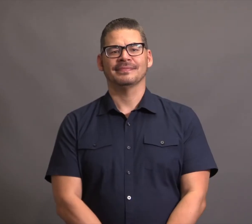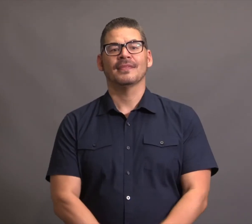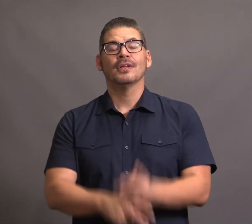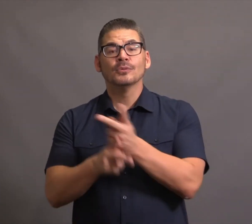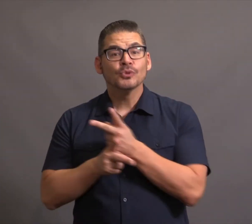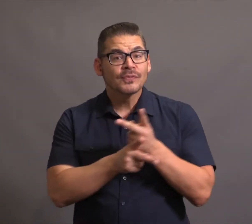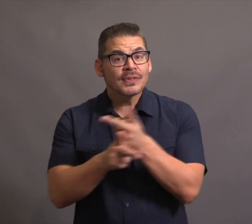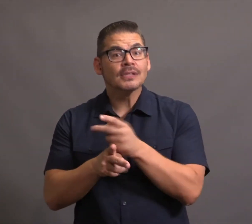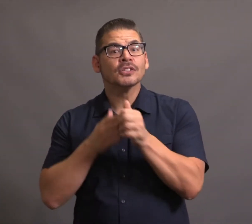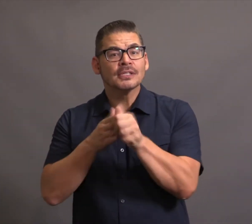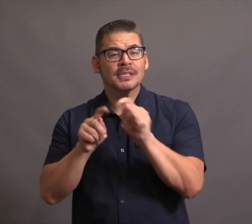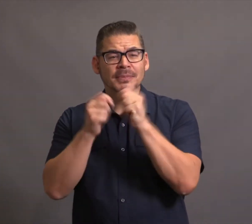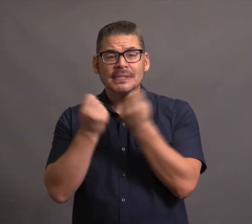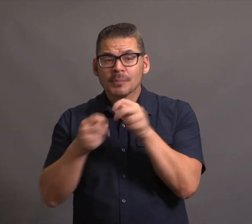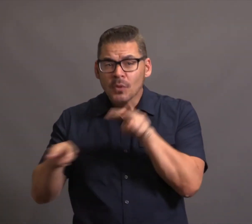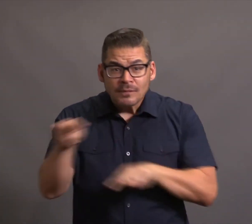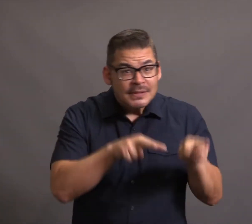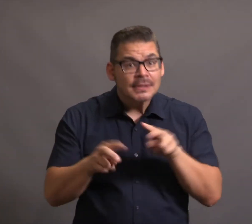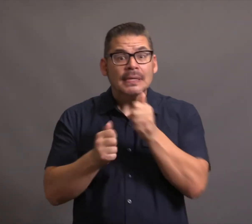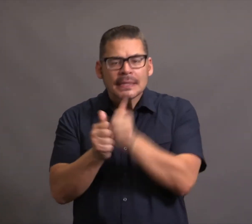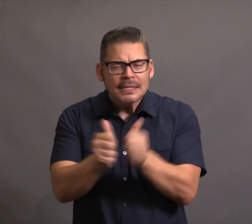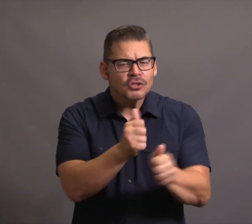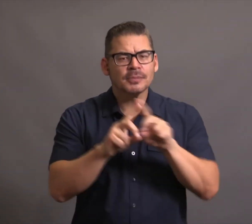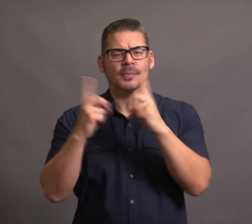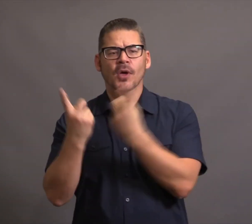Supervise the leadership team that oversees each department.